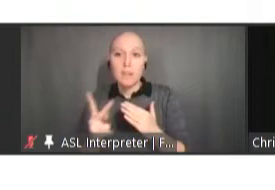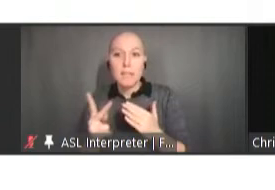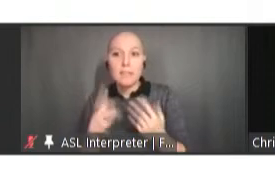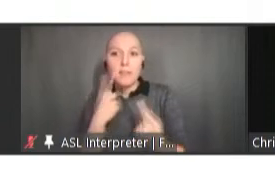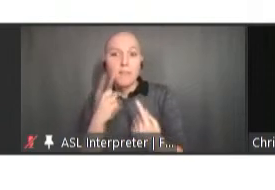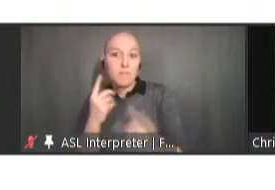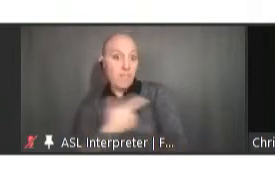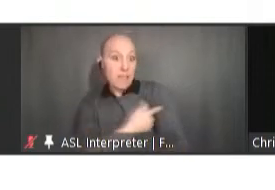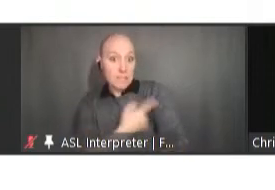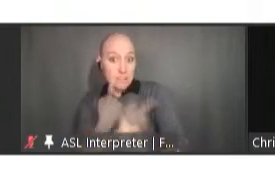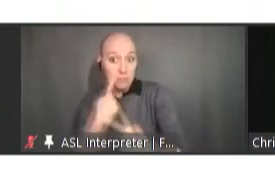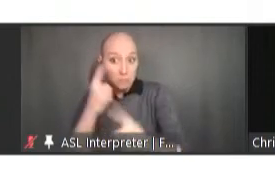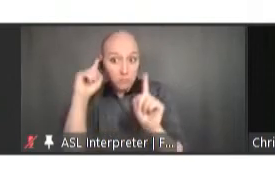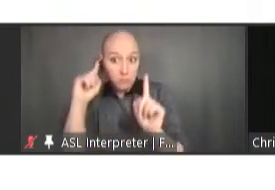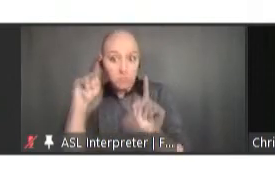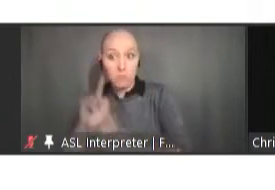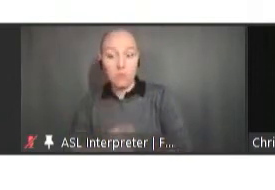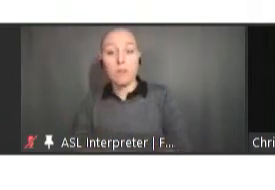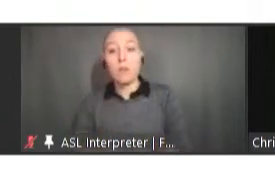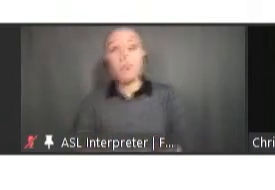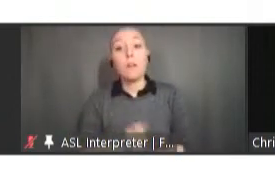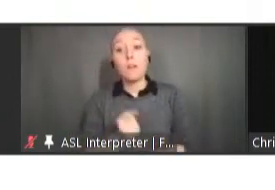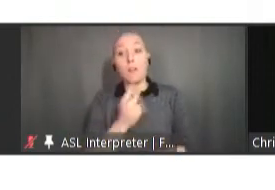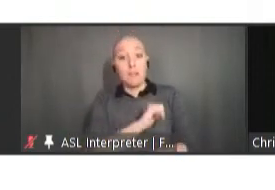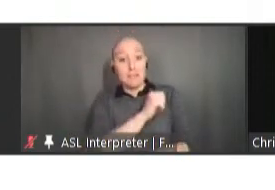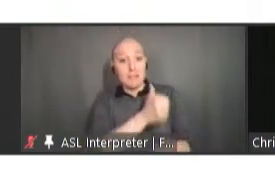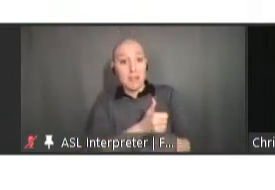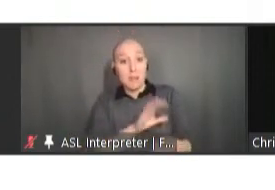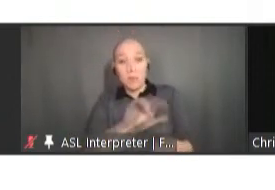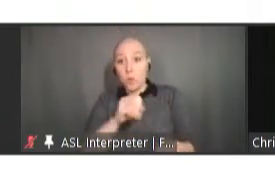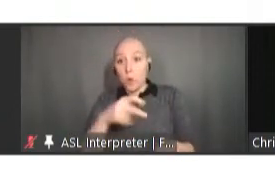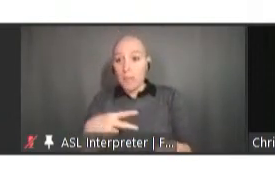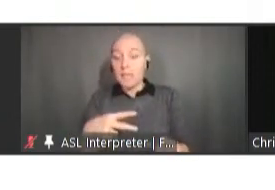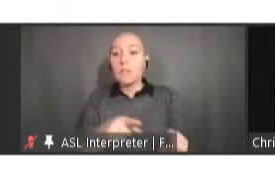establishing a correlate is also important as it may be impossible to enroll large